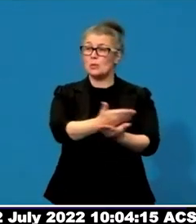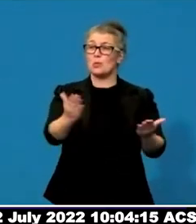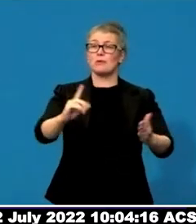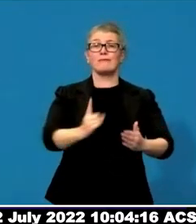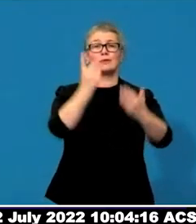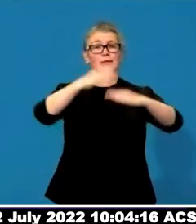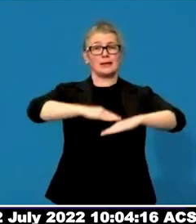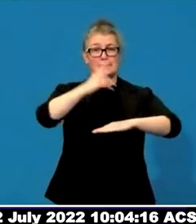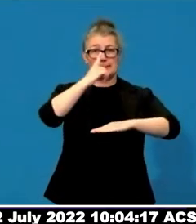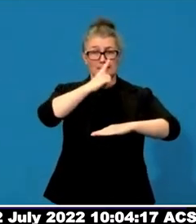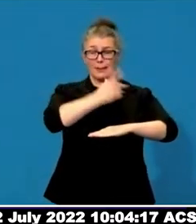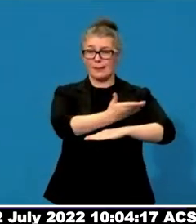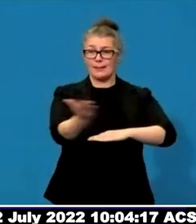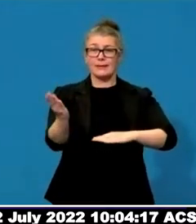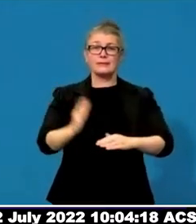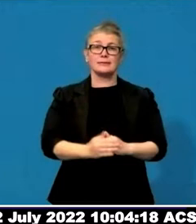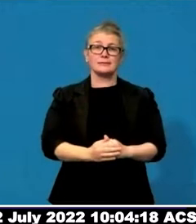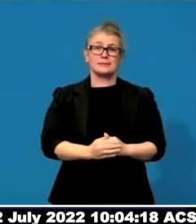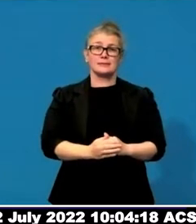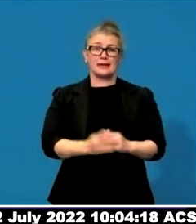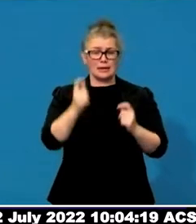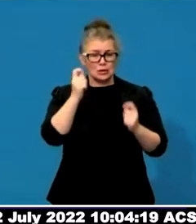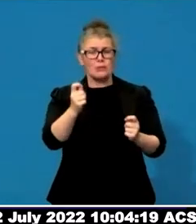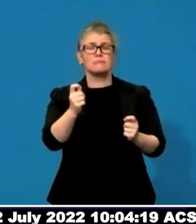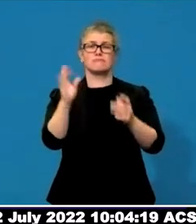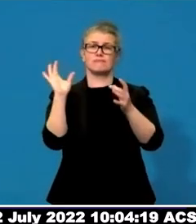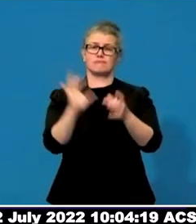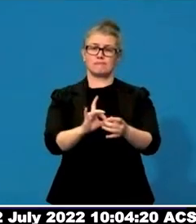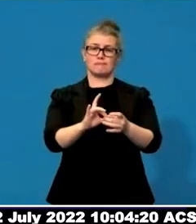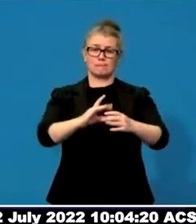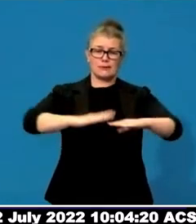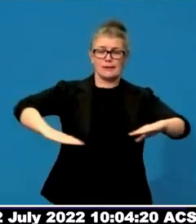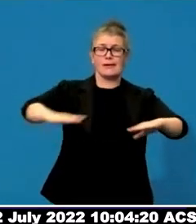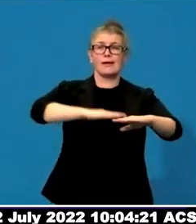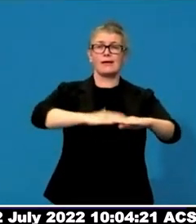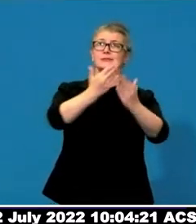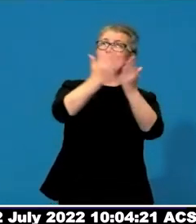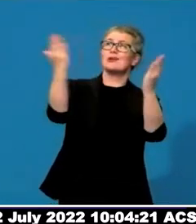and acknowledge their enduring connection to land, sky, seas and waterways.